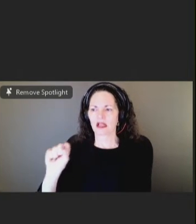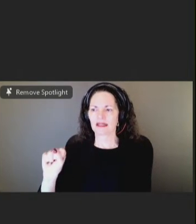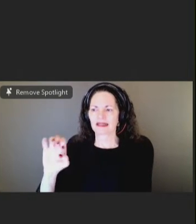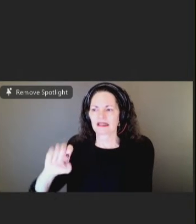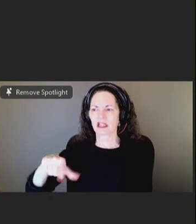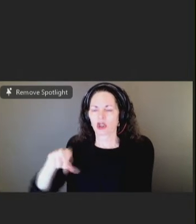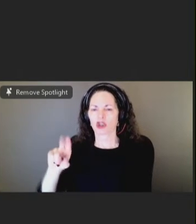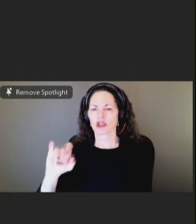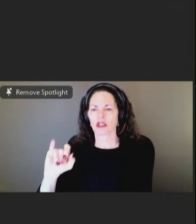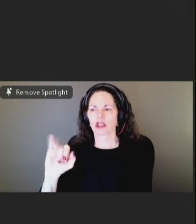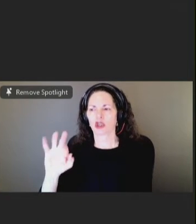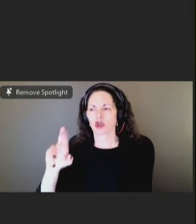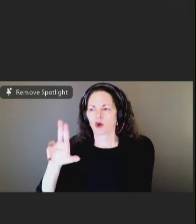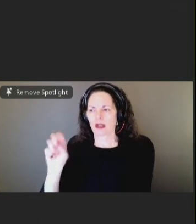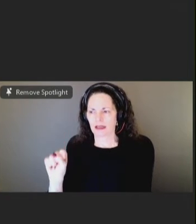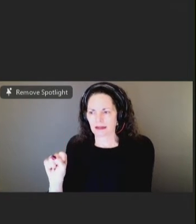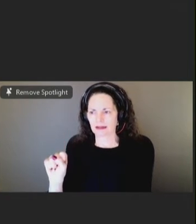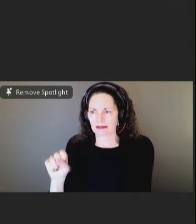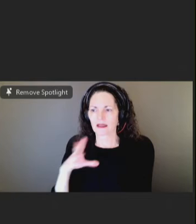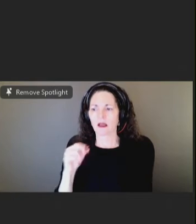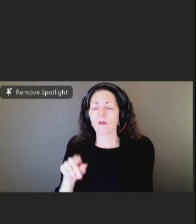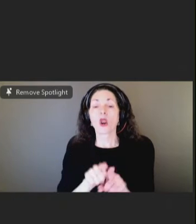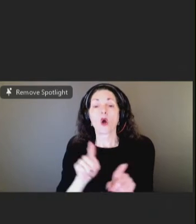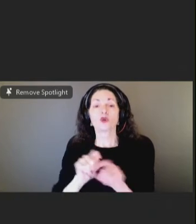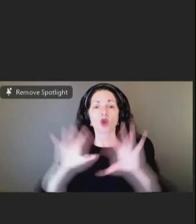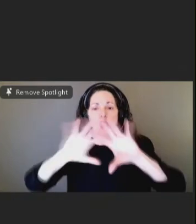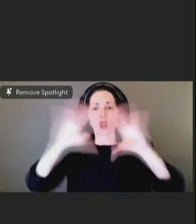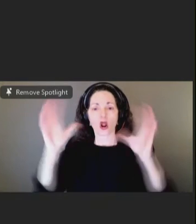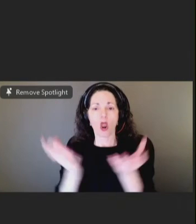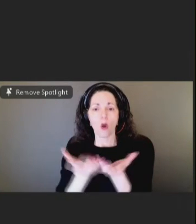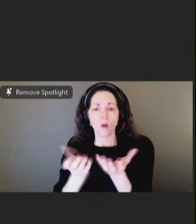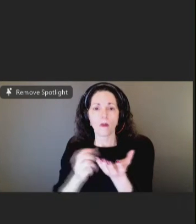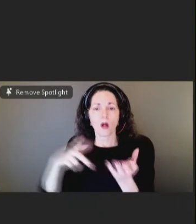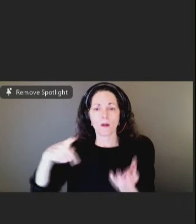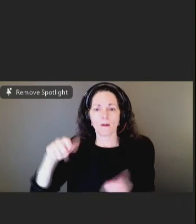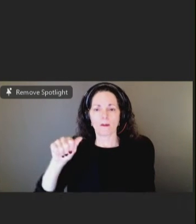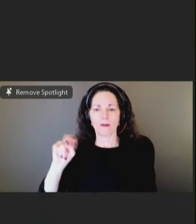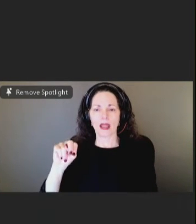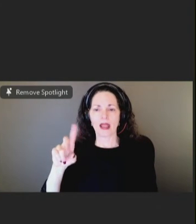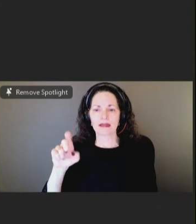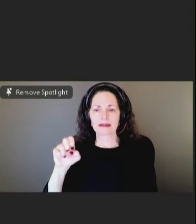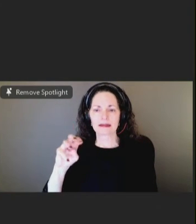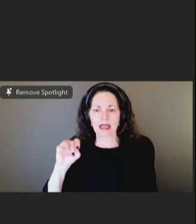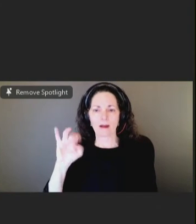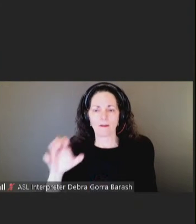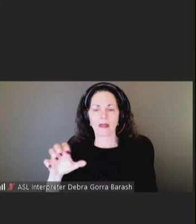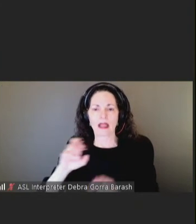but also the global pandemic response team. We would very much like to thank that committee for